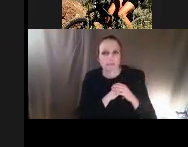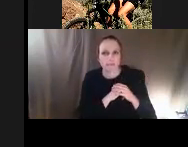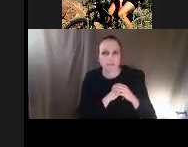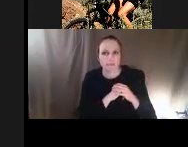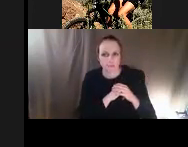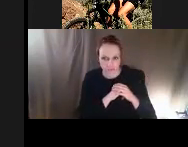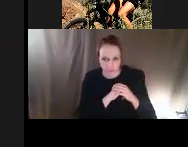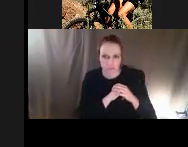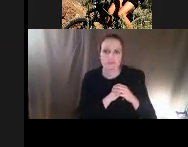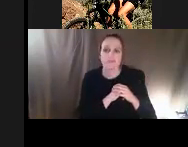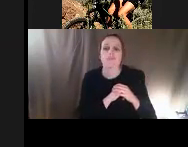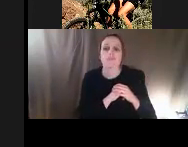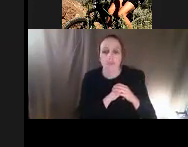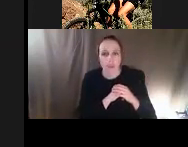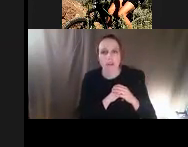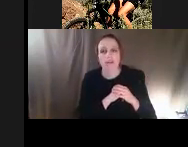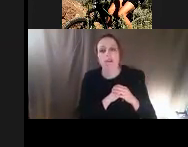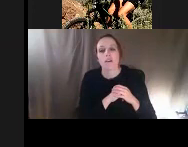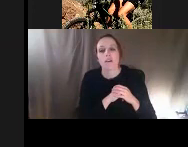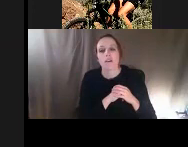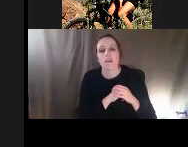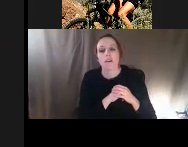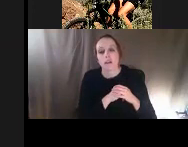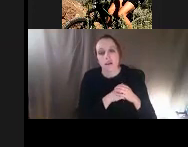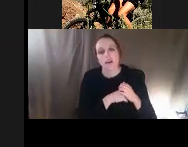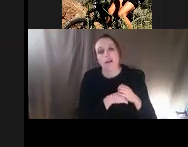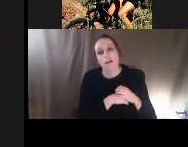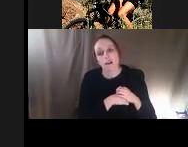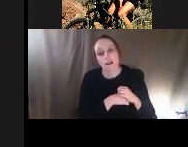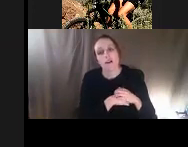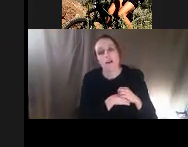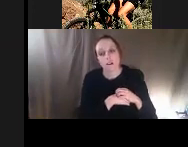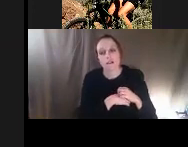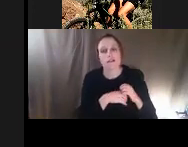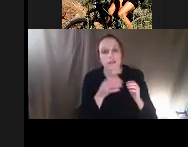going to get passed down by the trauma narratives and we'll spend some time later talking about that.